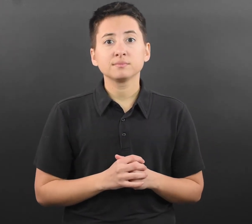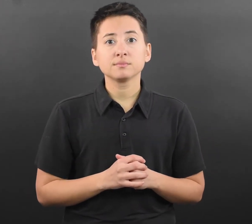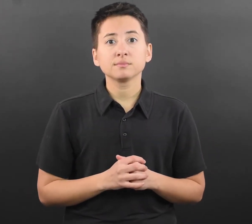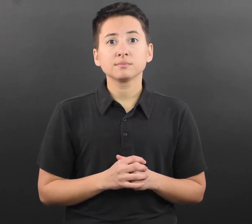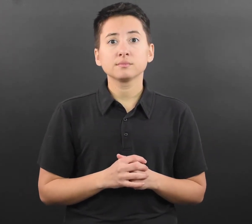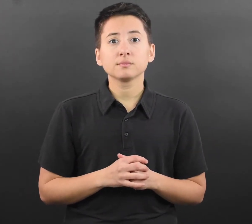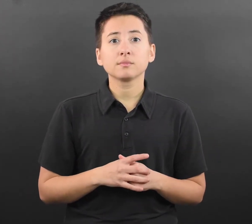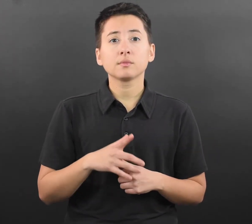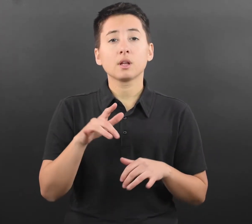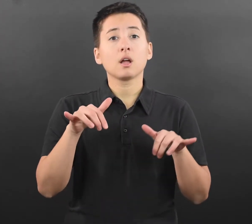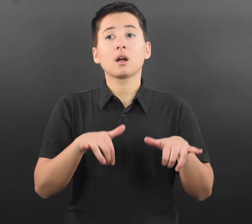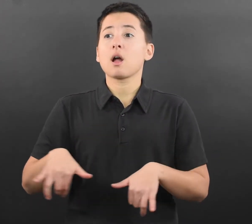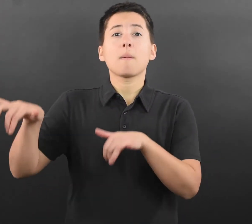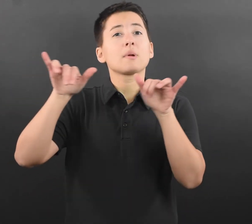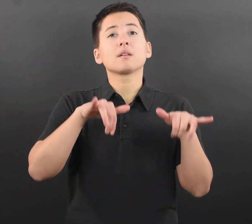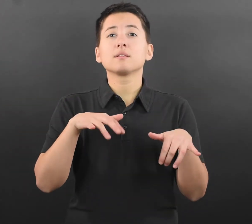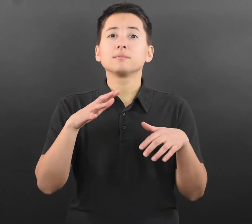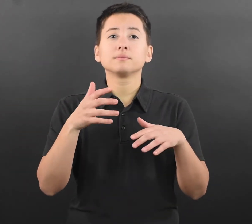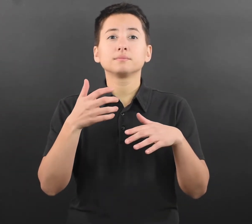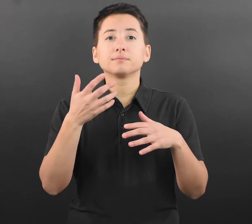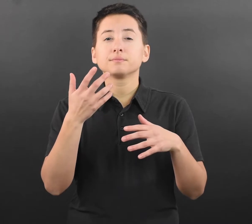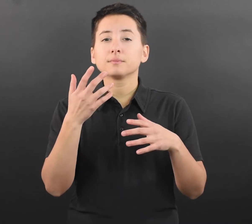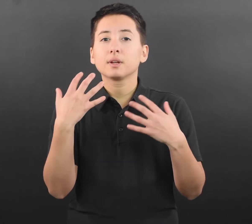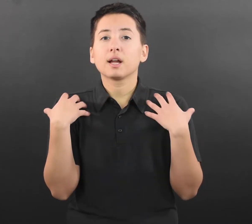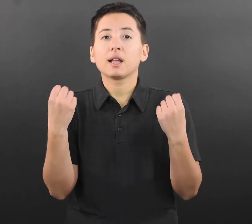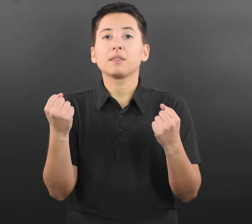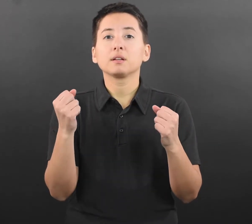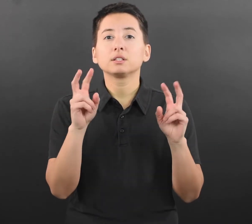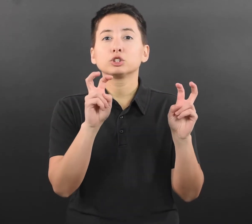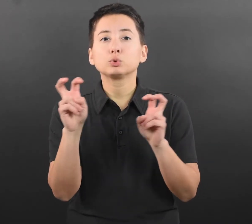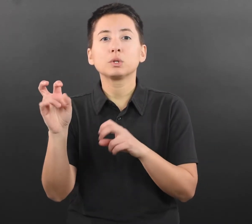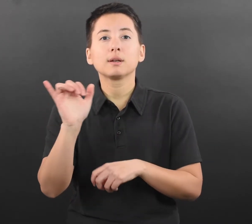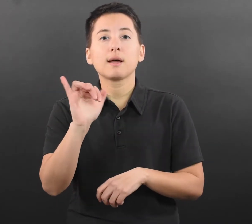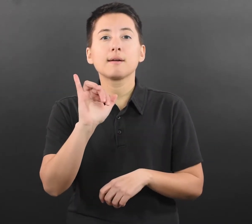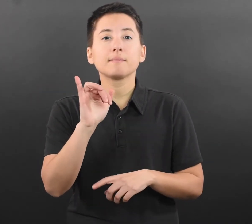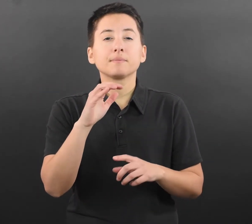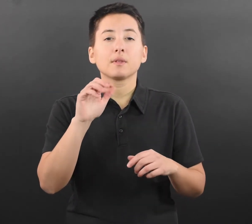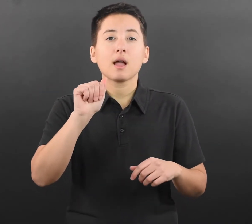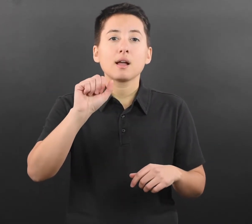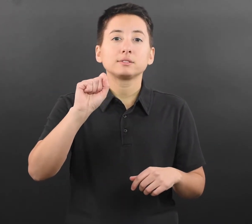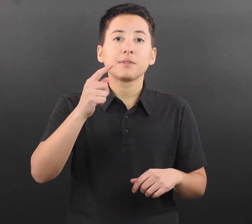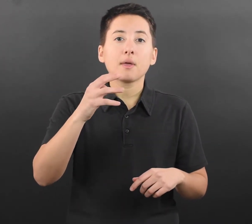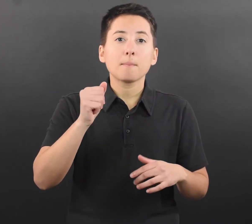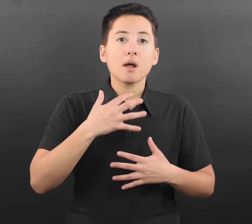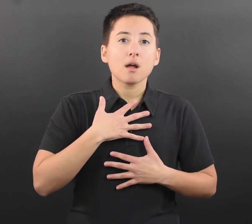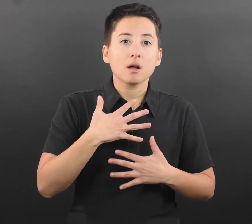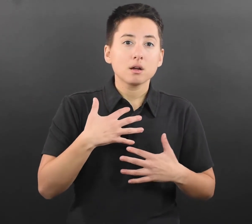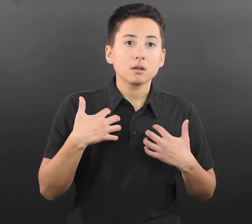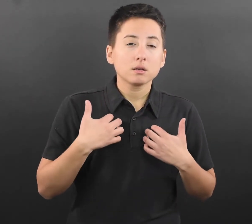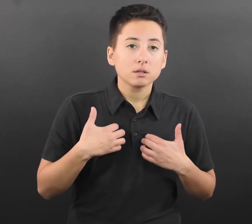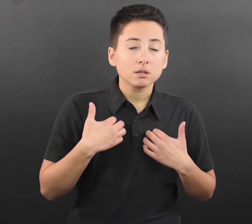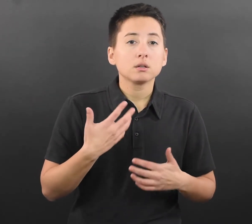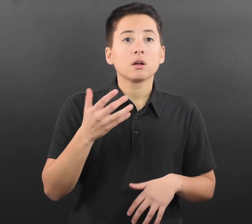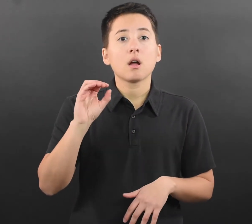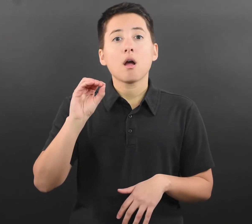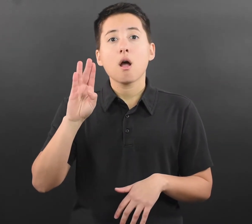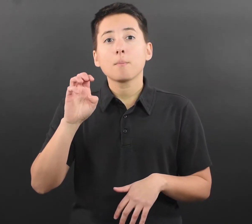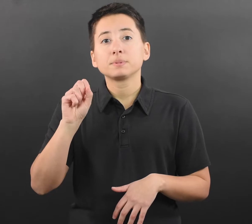like asthma and obesity, can put kids at an even greater risk of severe illness.